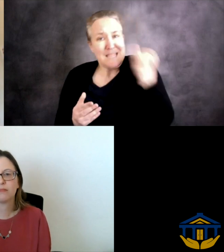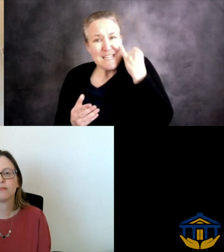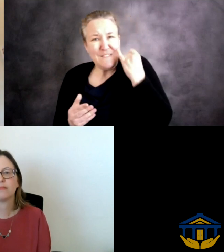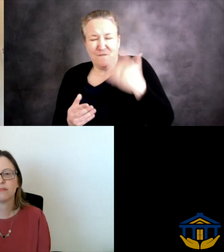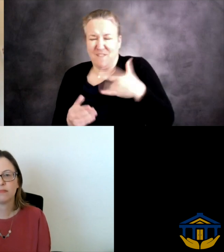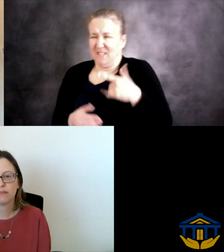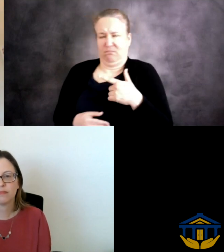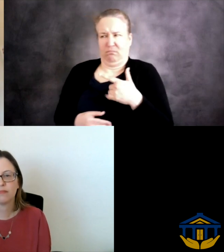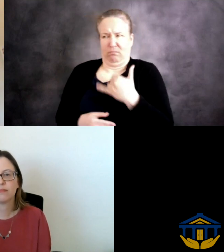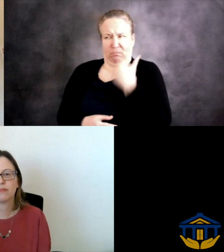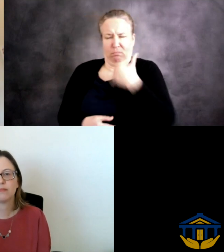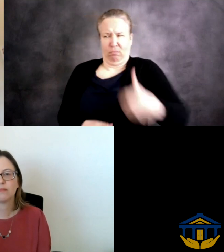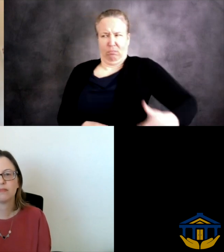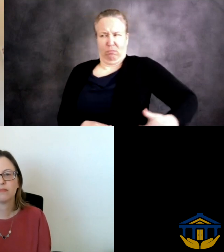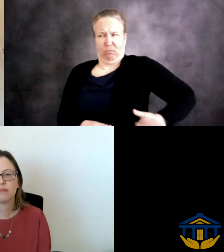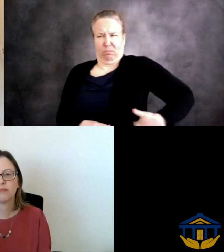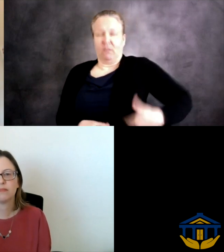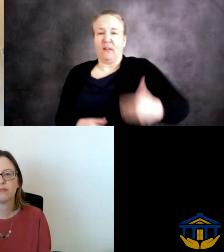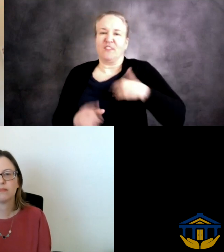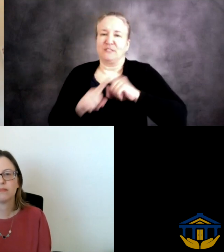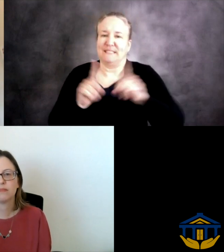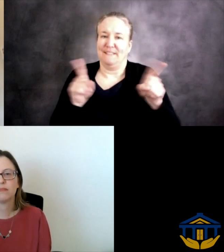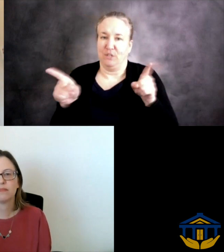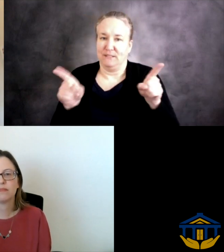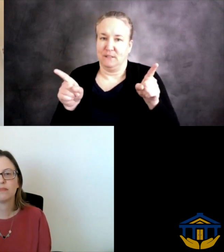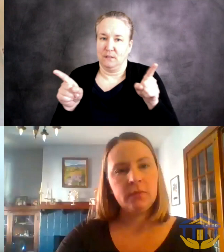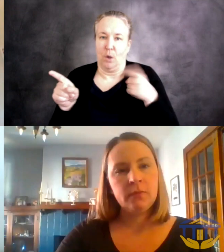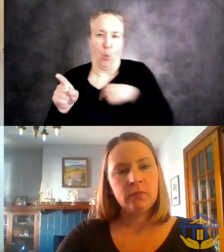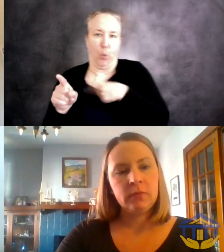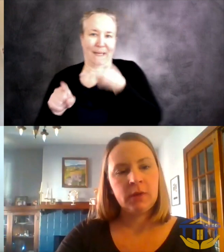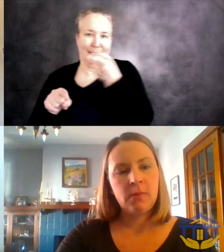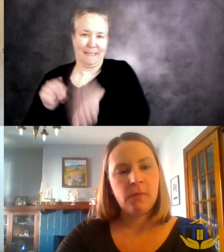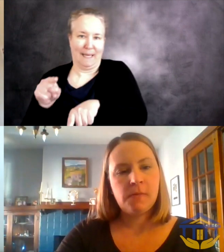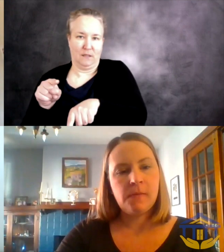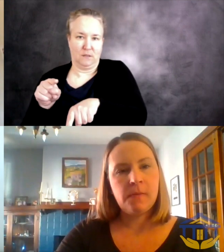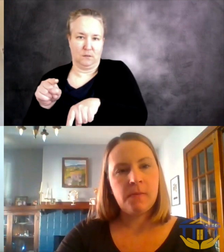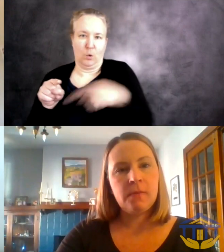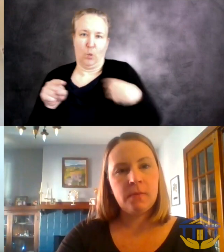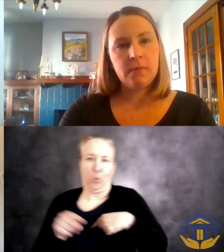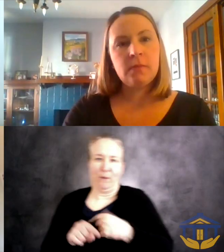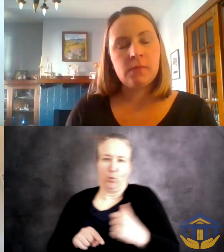because there is a difference between we can't do something and we won't do something. And I think